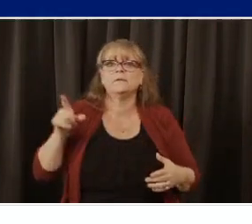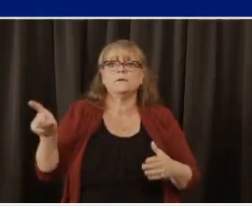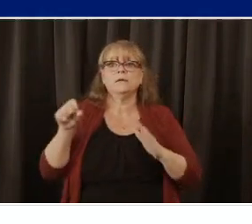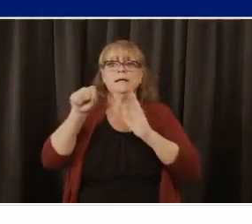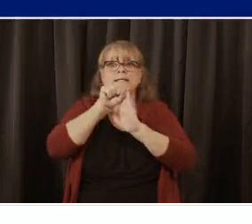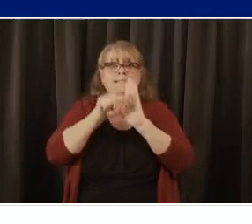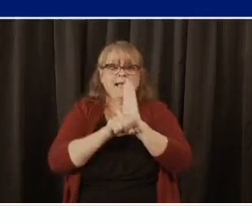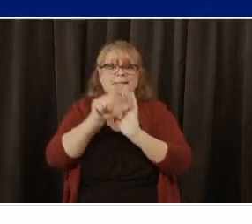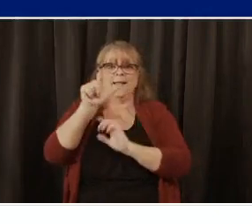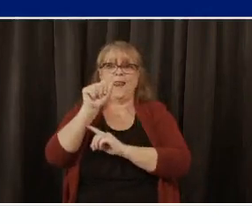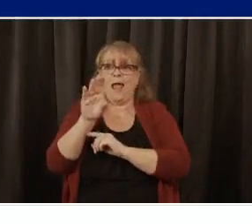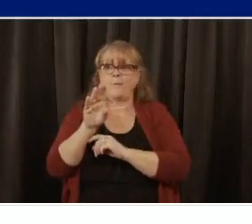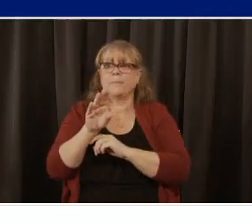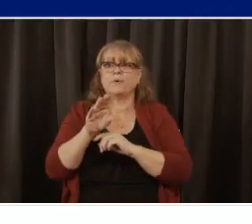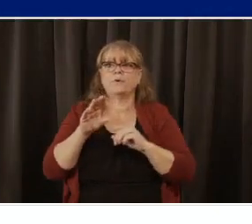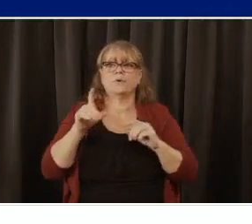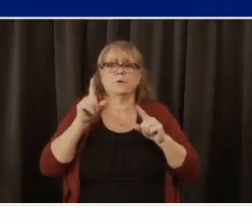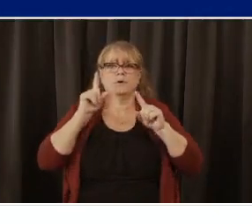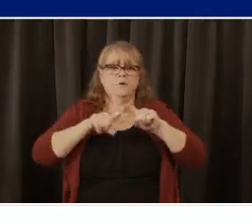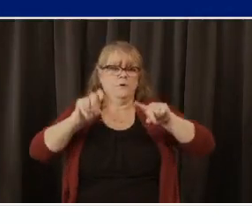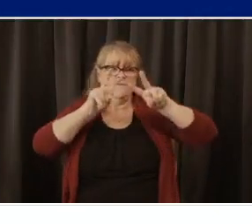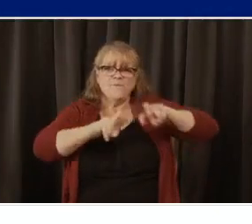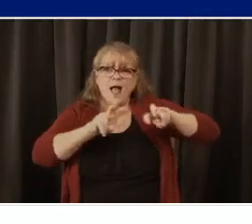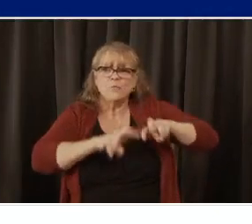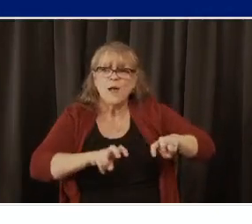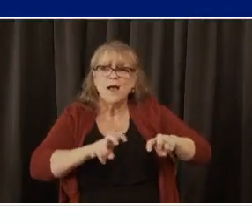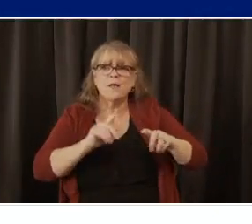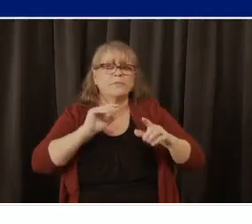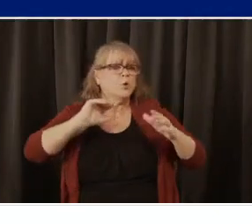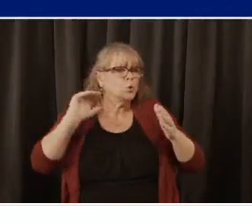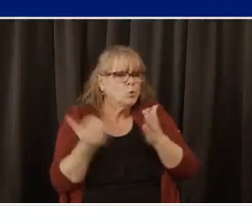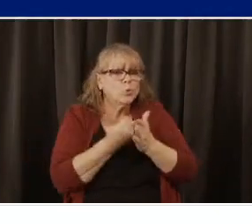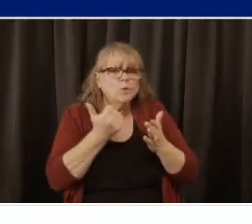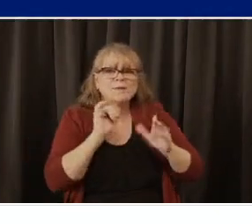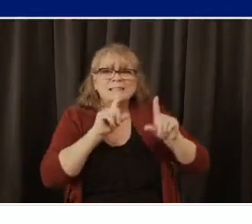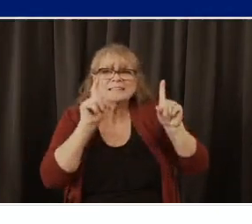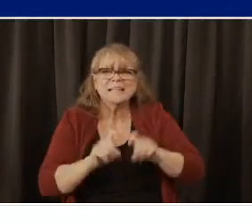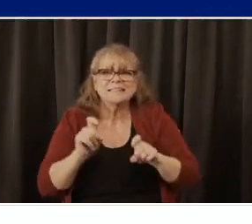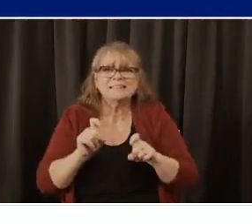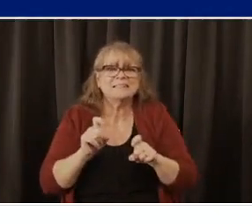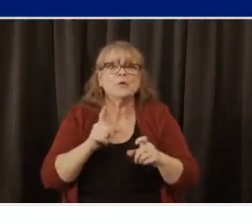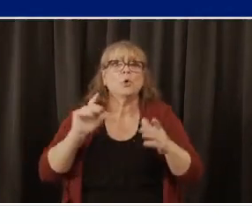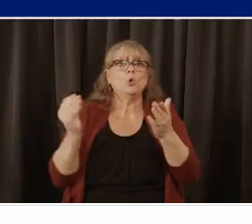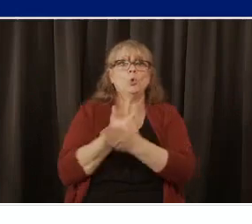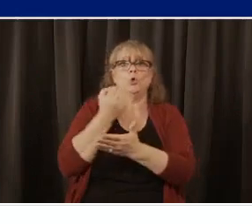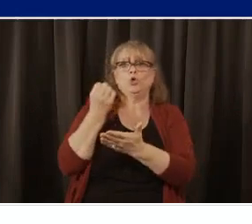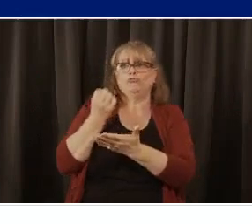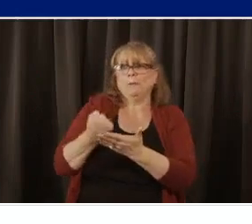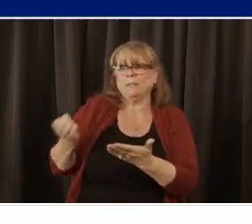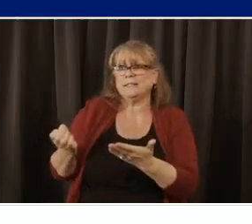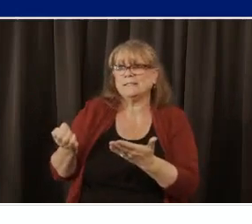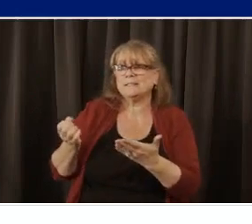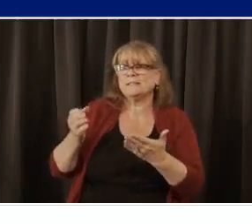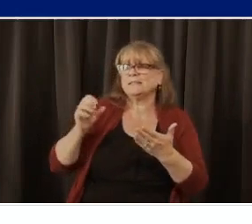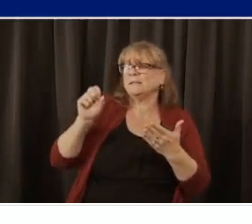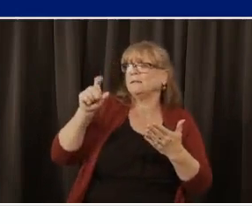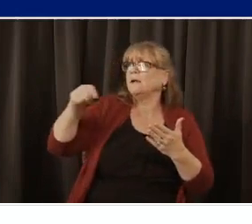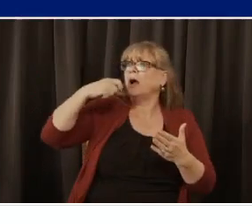They vetted swabs reagents antibody tests PCRs looking at different types of collection,